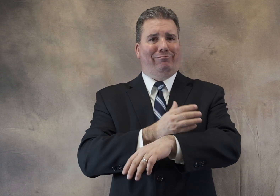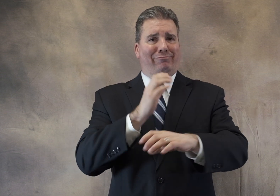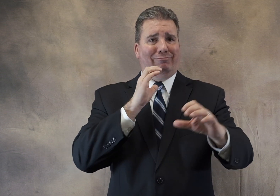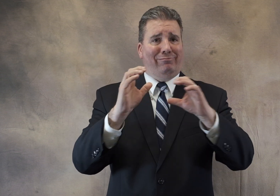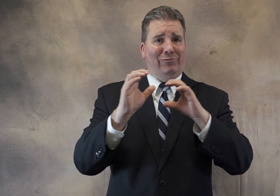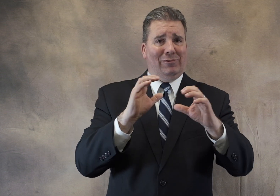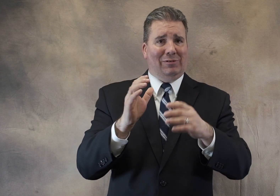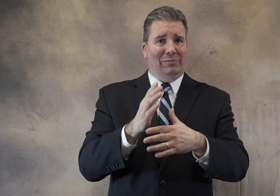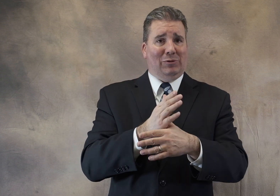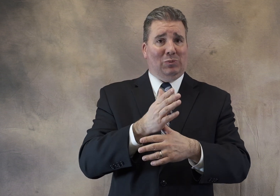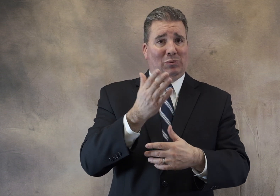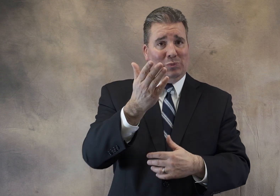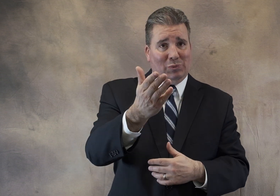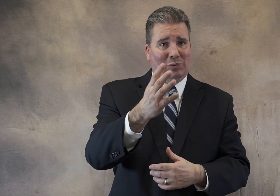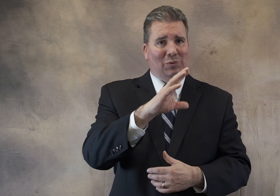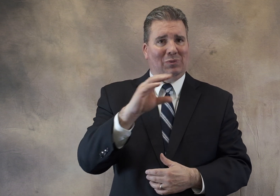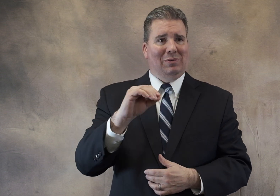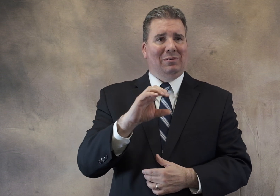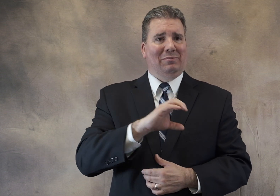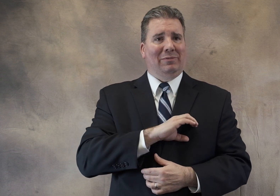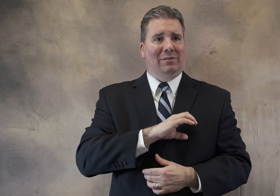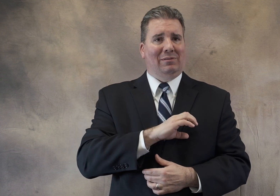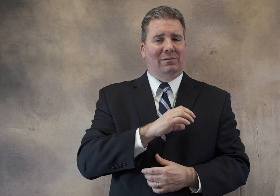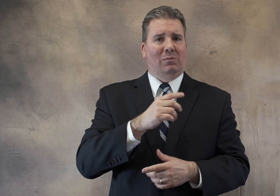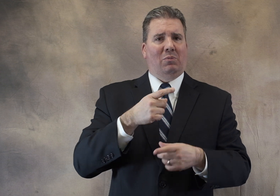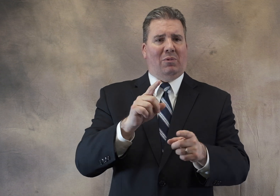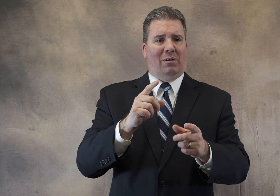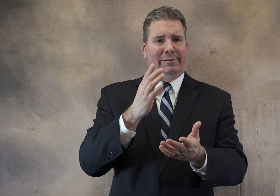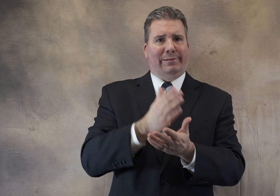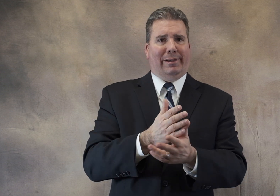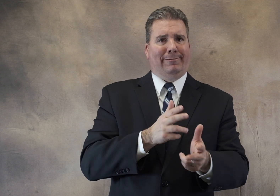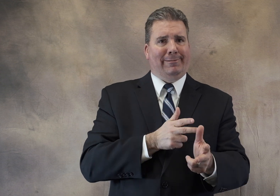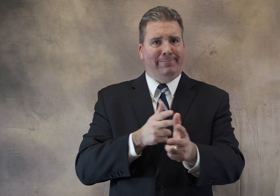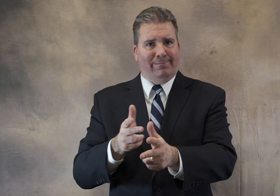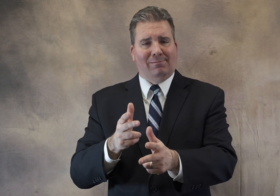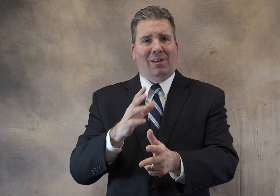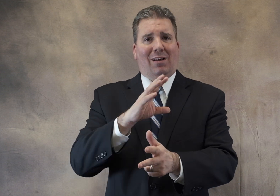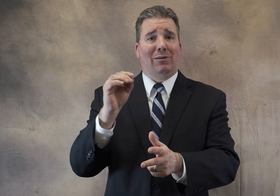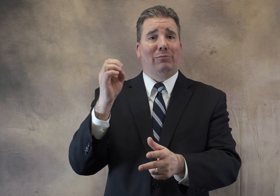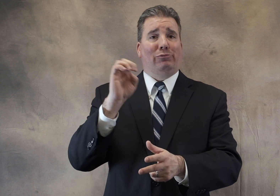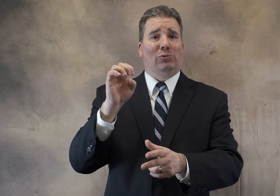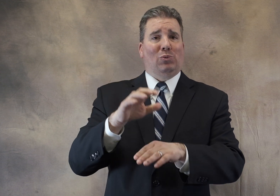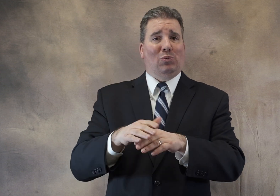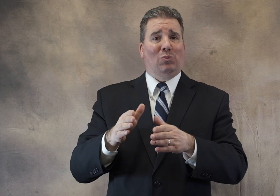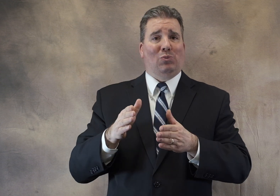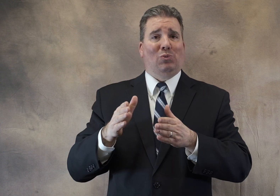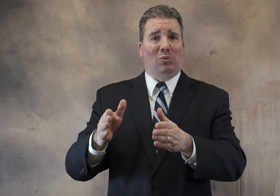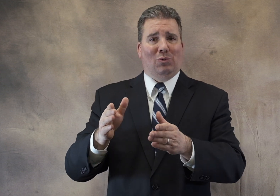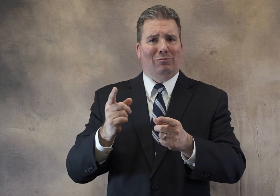members and to police for facilitating communication during on-the-road law enforcement interactions